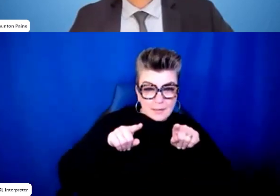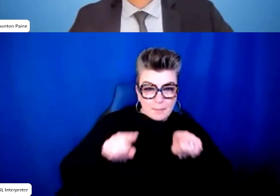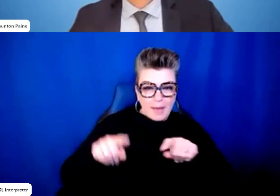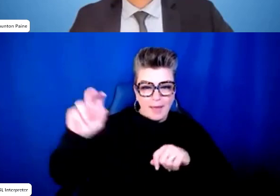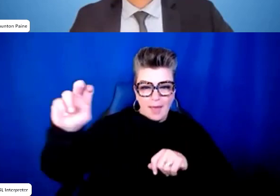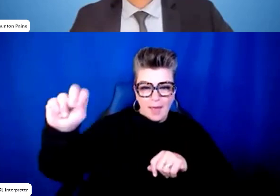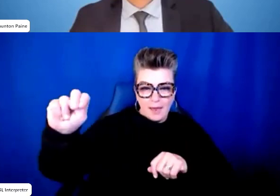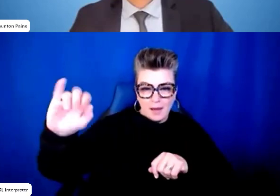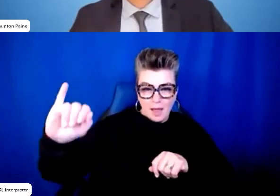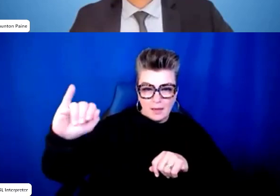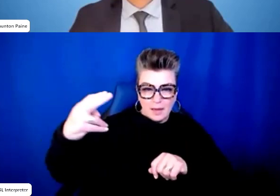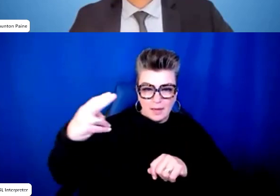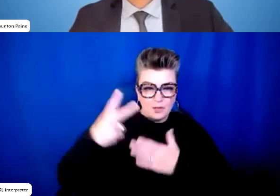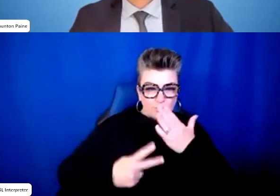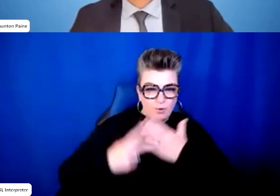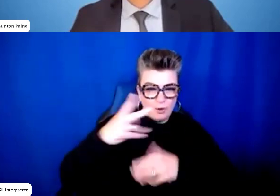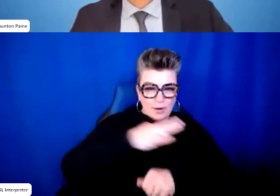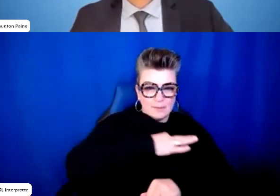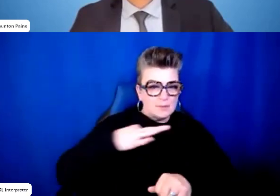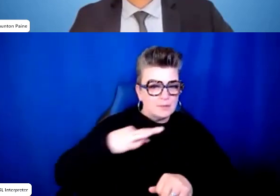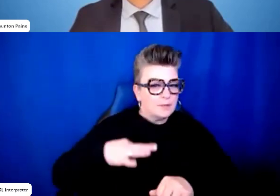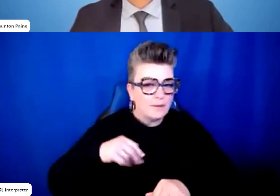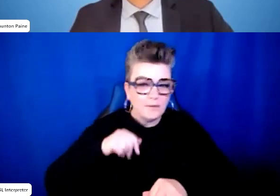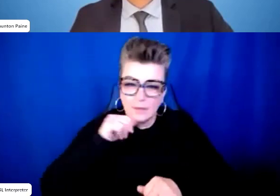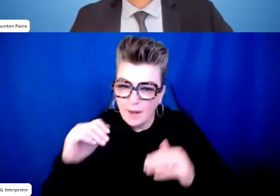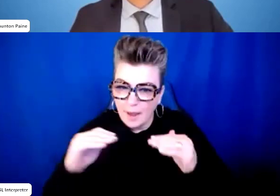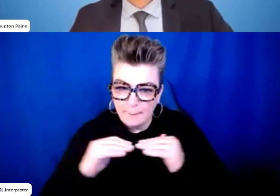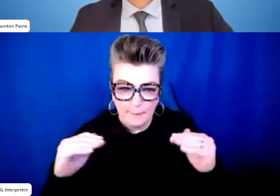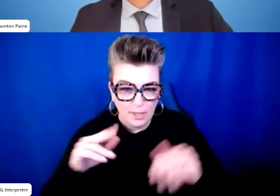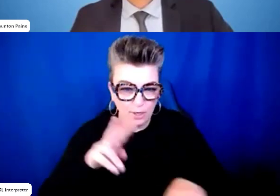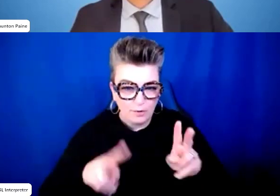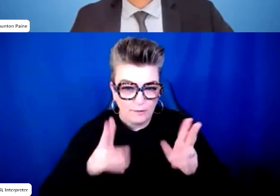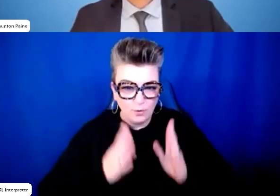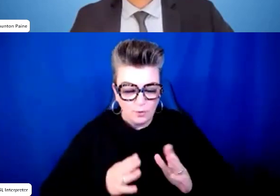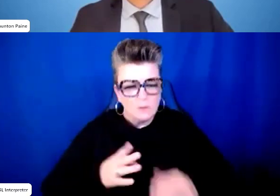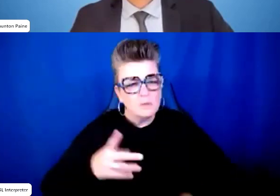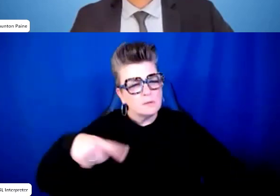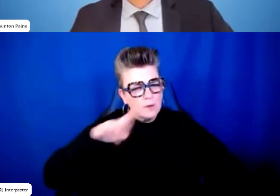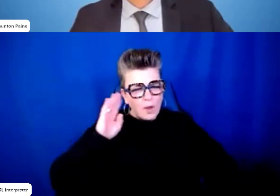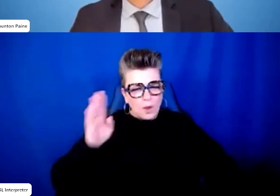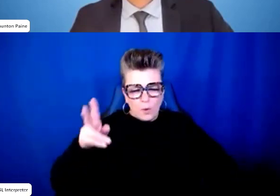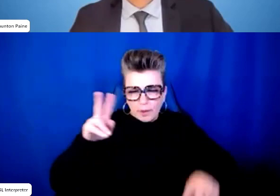And the program staff will be looking at these plans to make sure that the elements have been adequately addressed